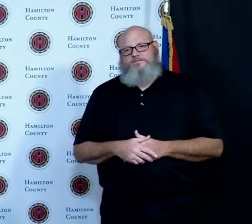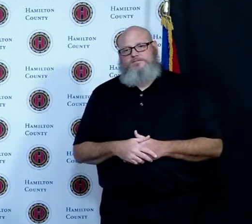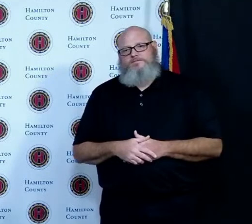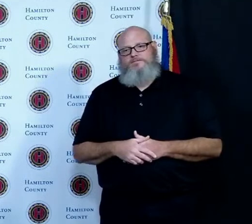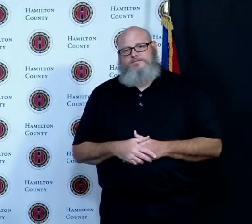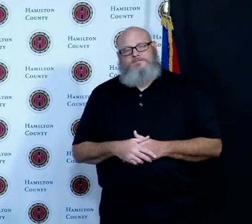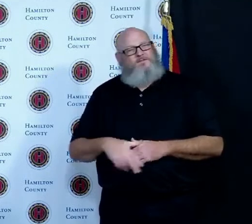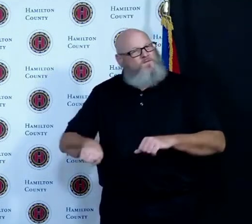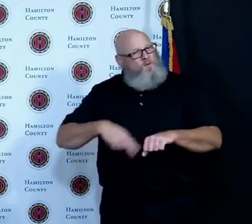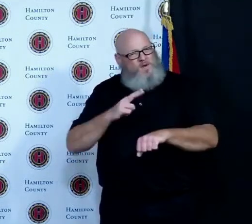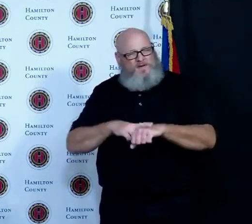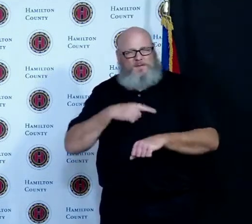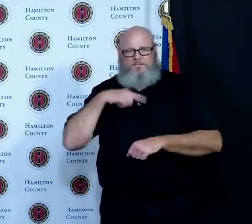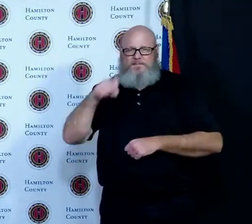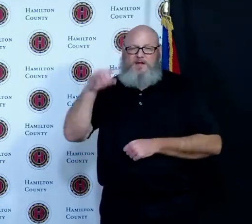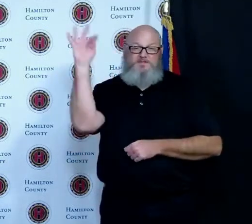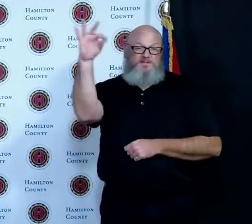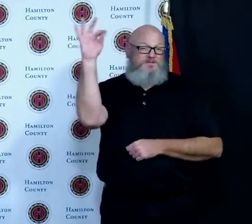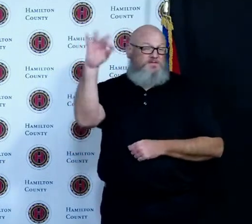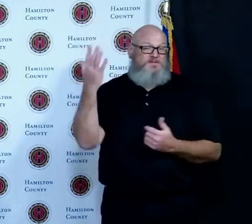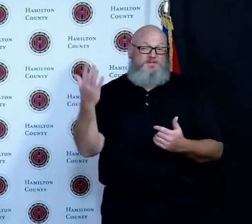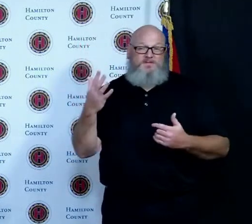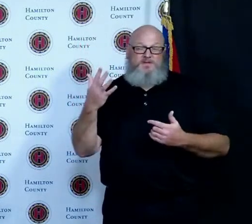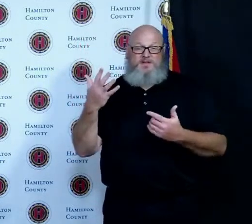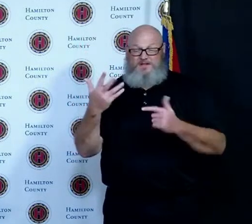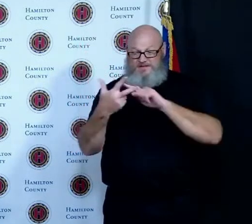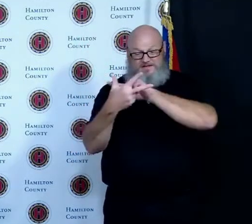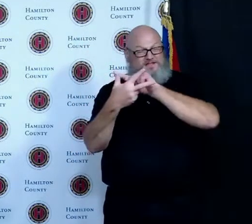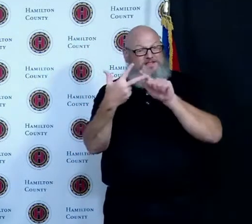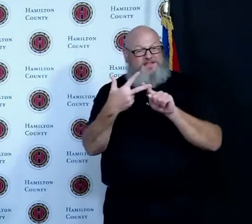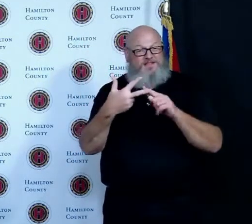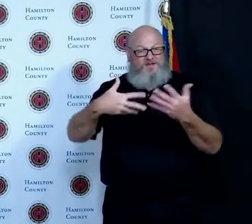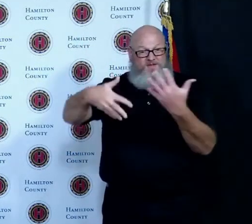hand washing and wearing that mask when you're in public places or in places where you can't